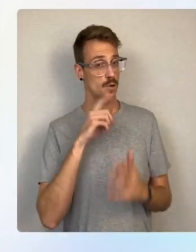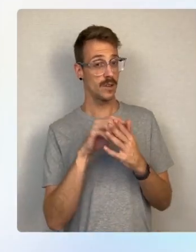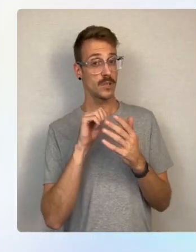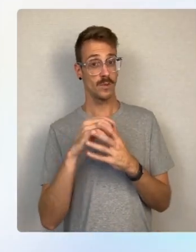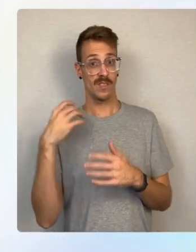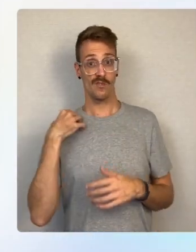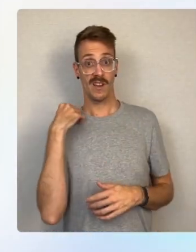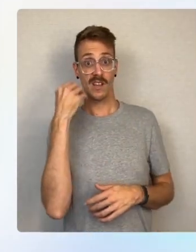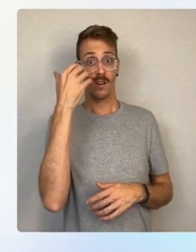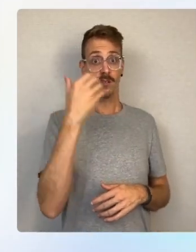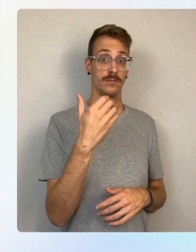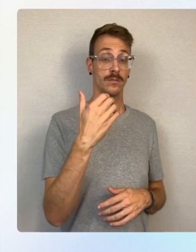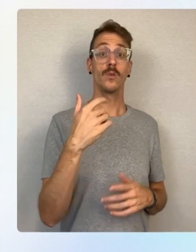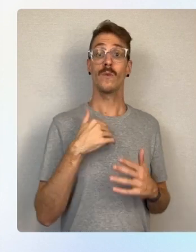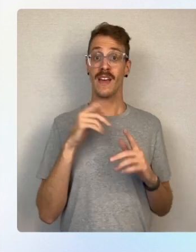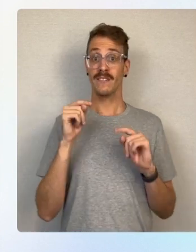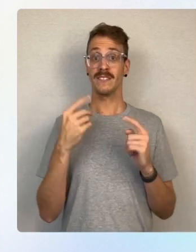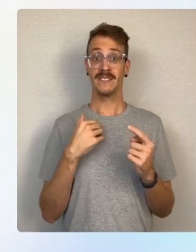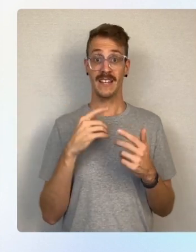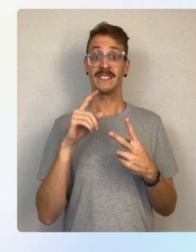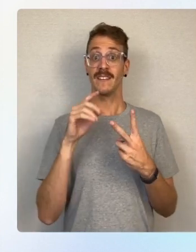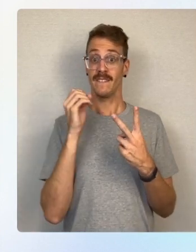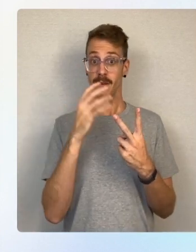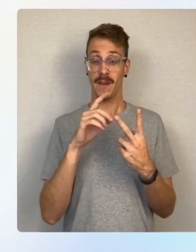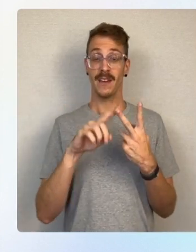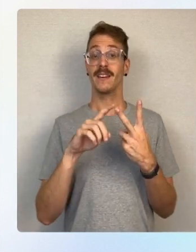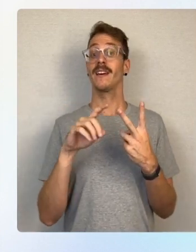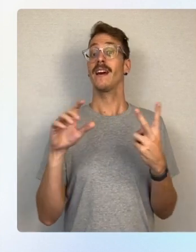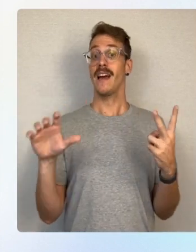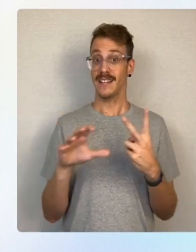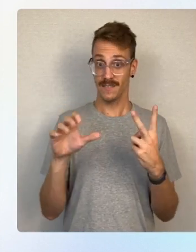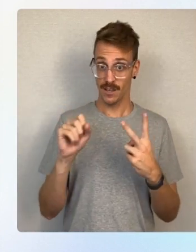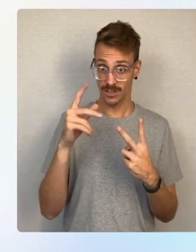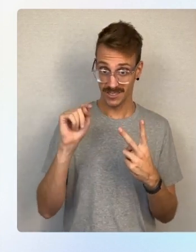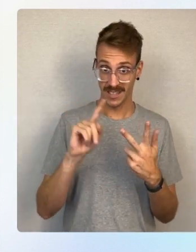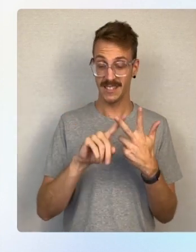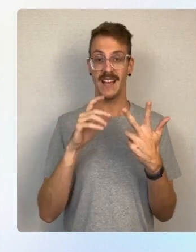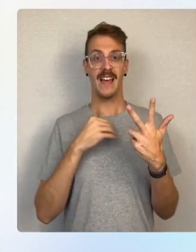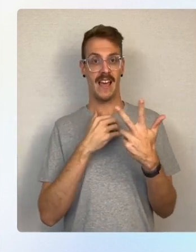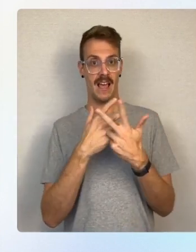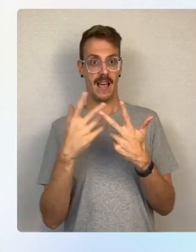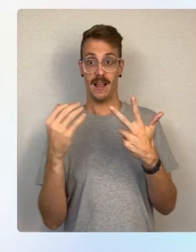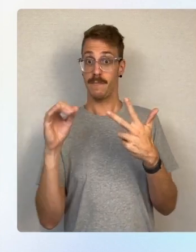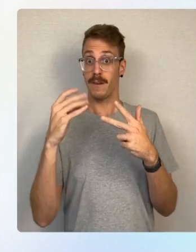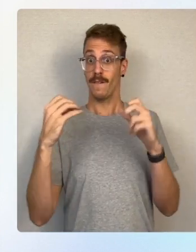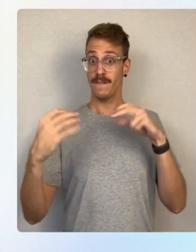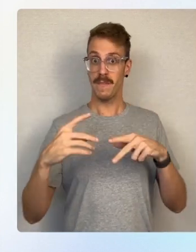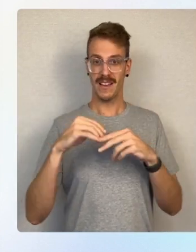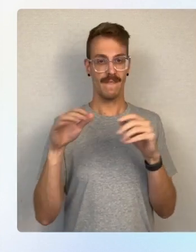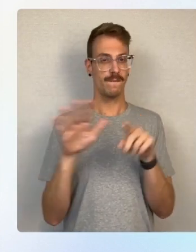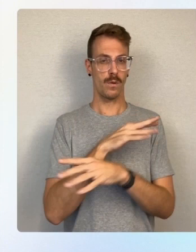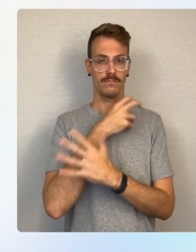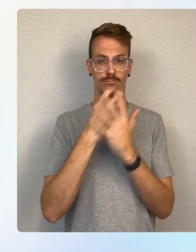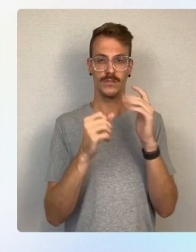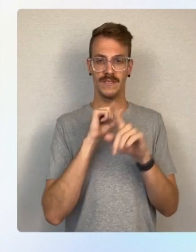You'll notice with the radio example here, we are driving text feedback, activation state, and microphone activity in a fully immersive setup.